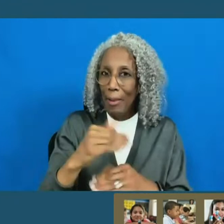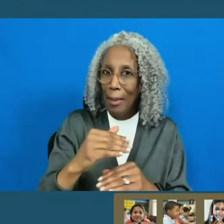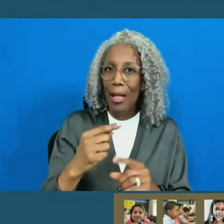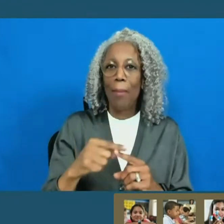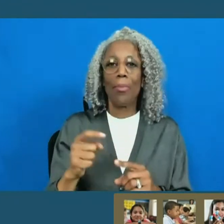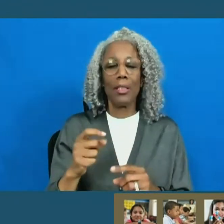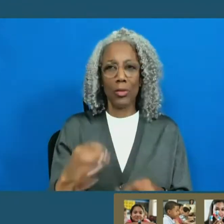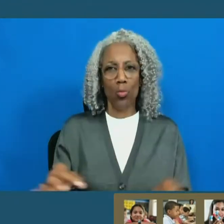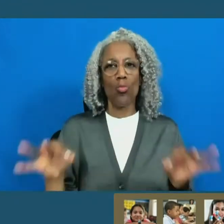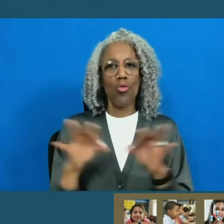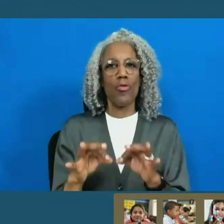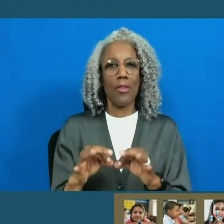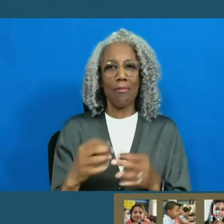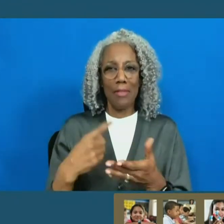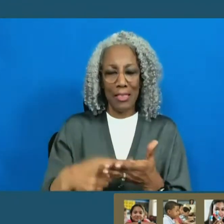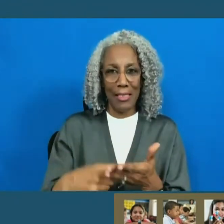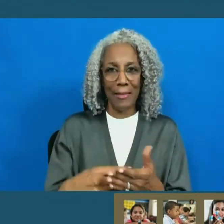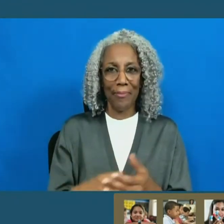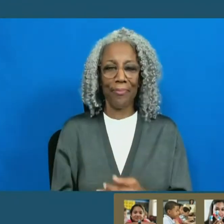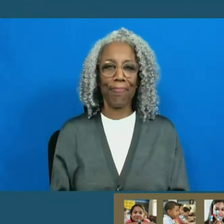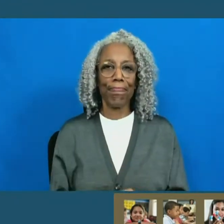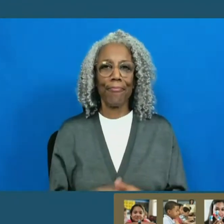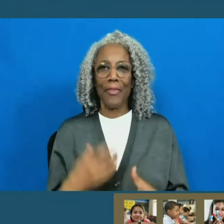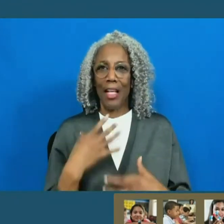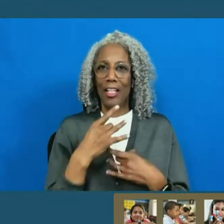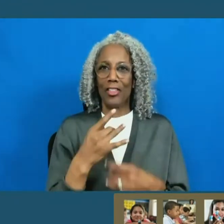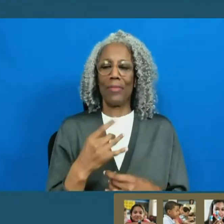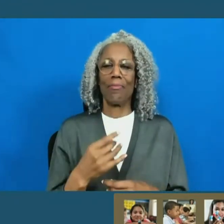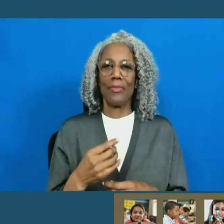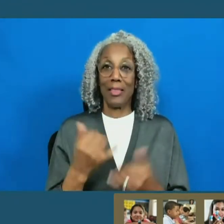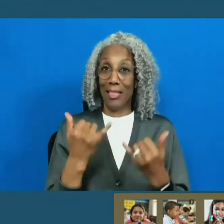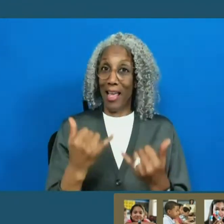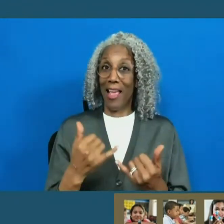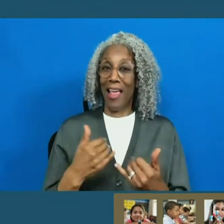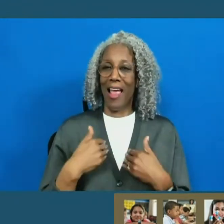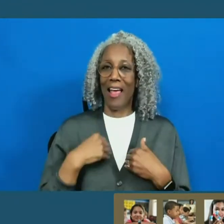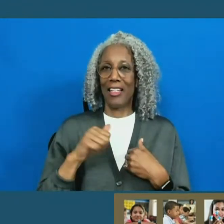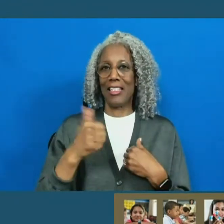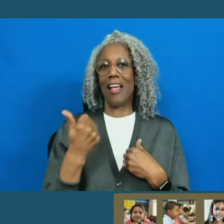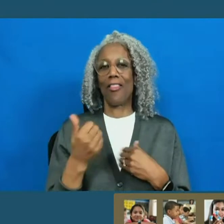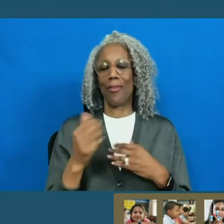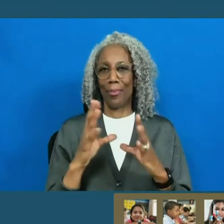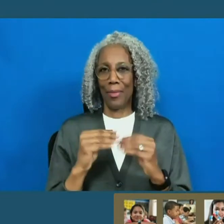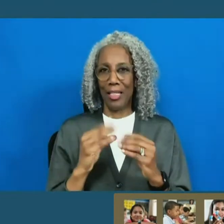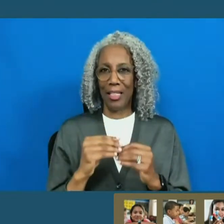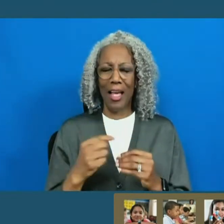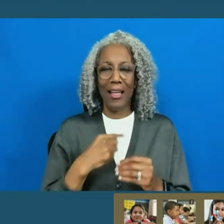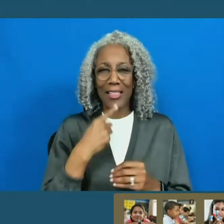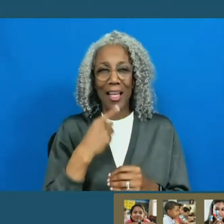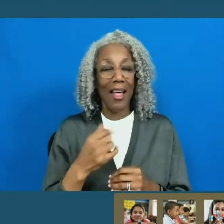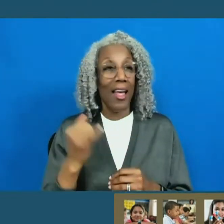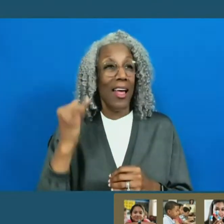time, but I think this is one worth getting into. So it's interesting. Um, I was having